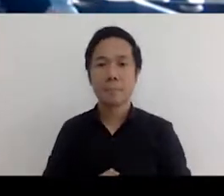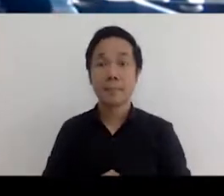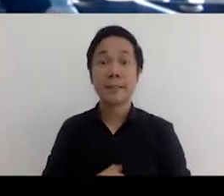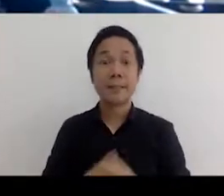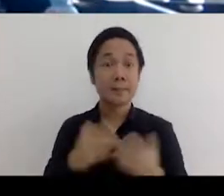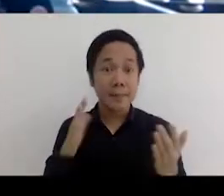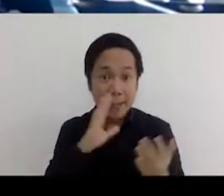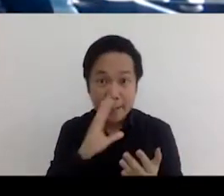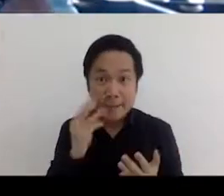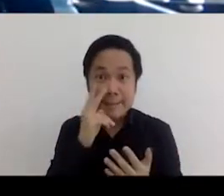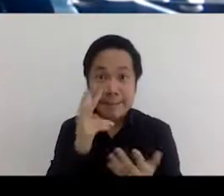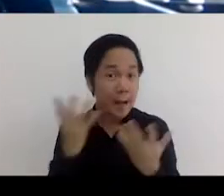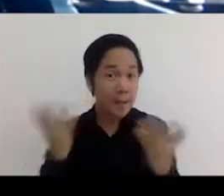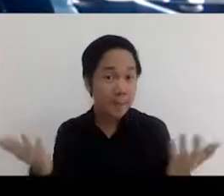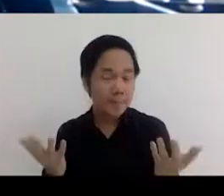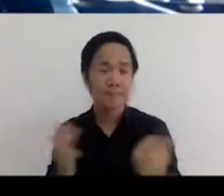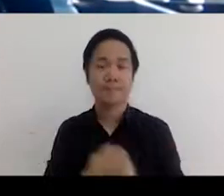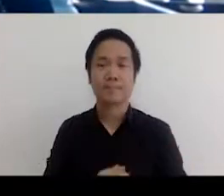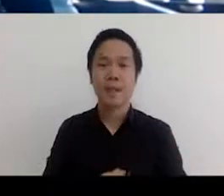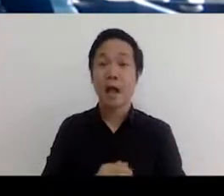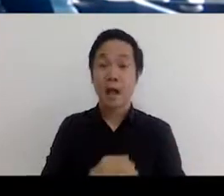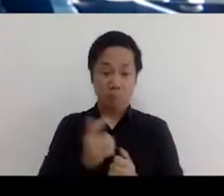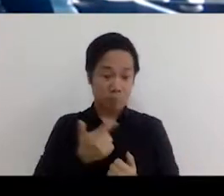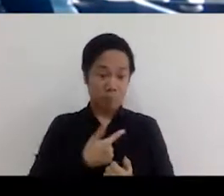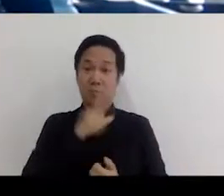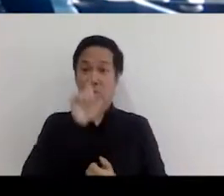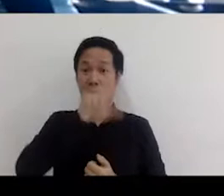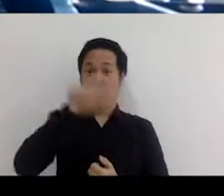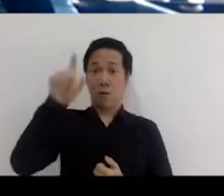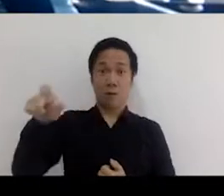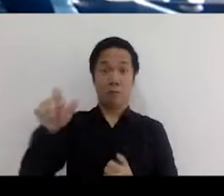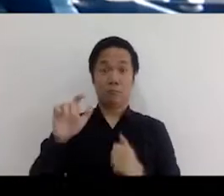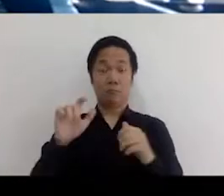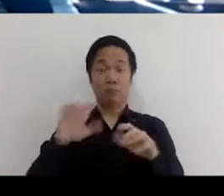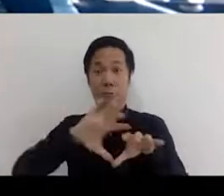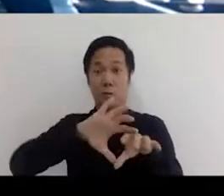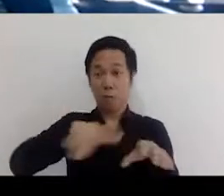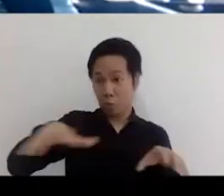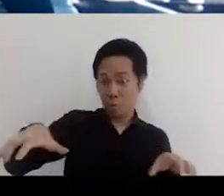So once again, it was not enough to have thought, it was from the beginning.